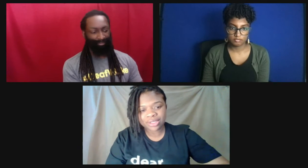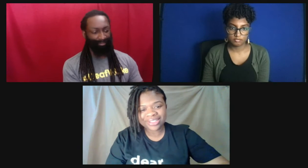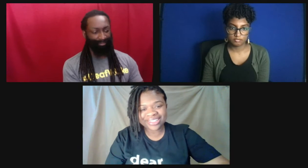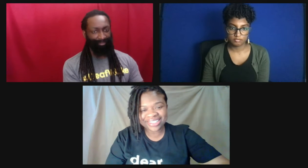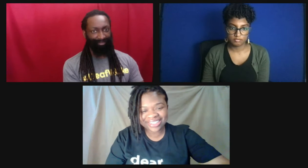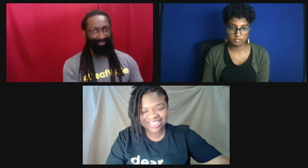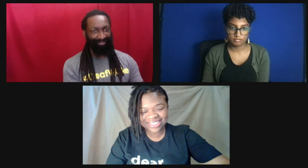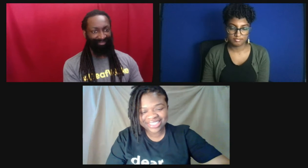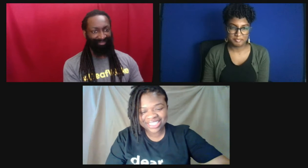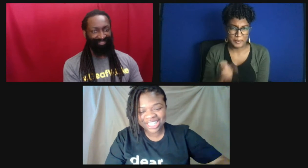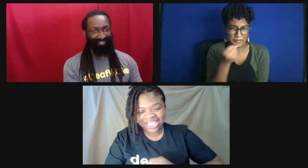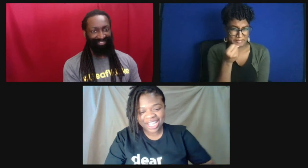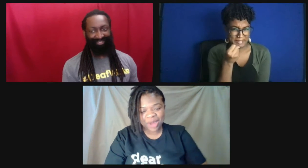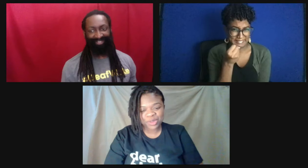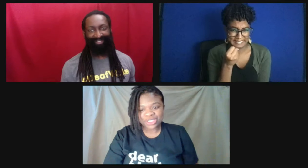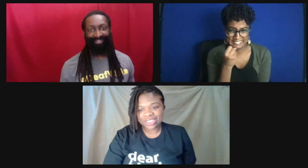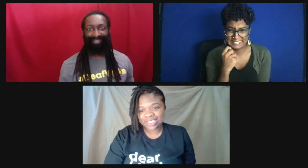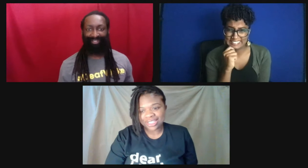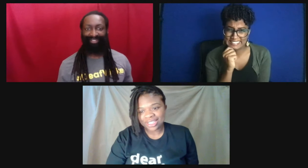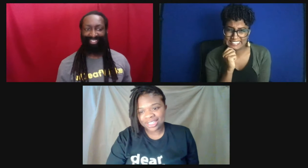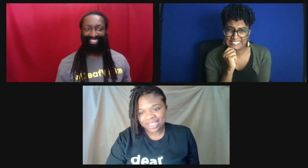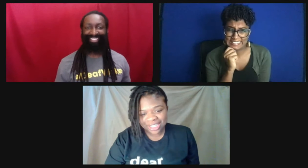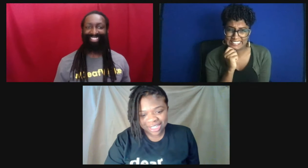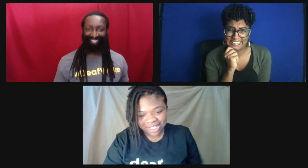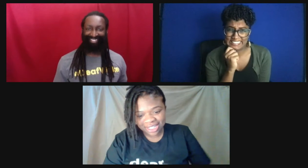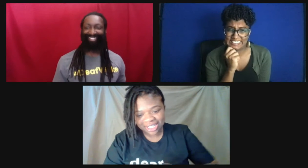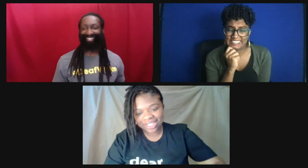Hold on, well, before I had been a performer